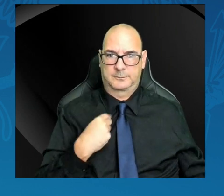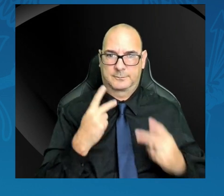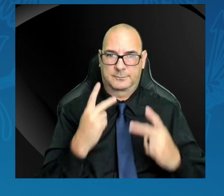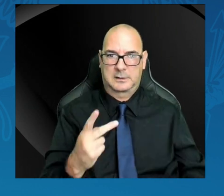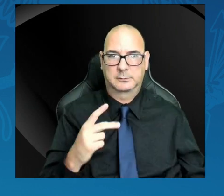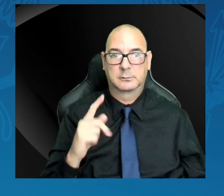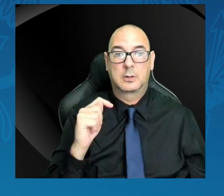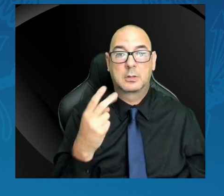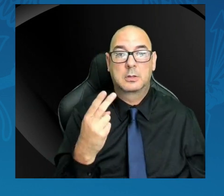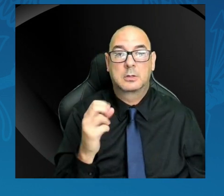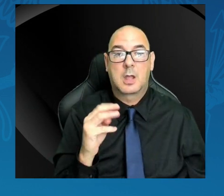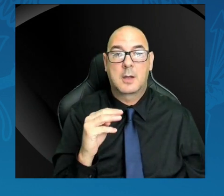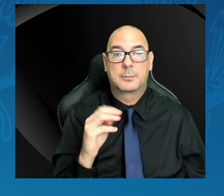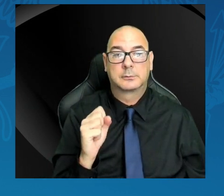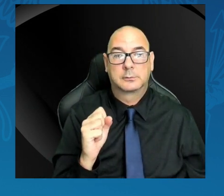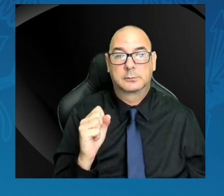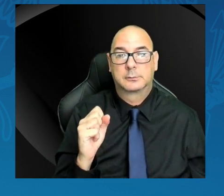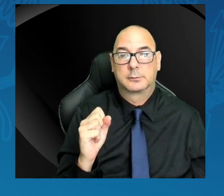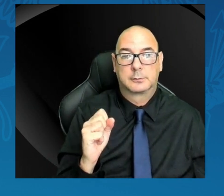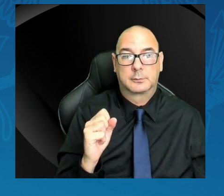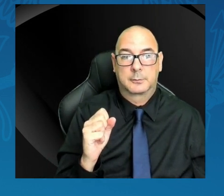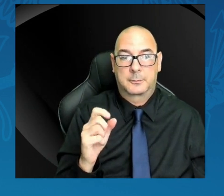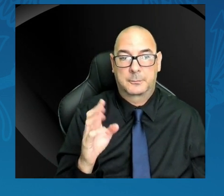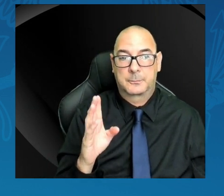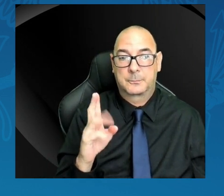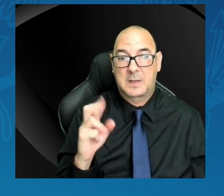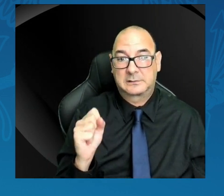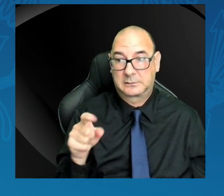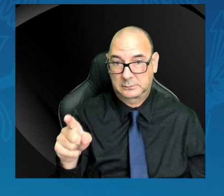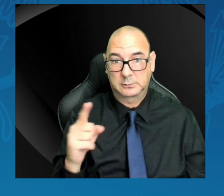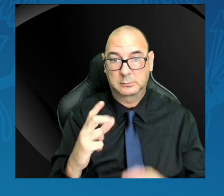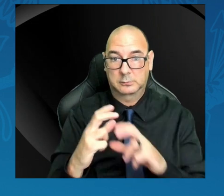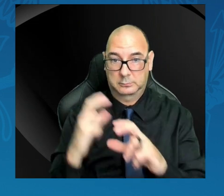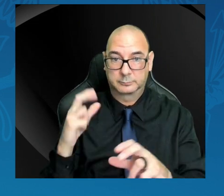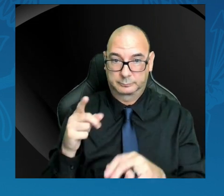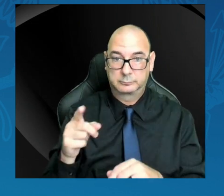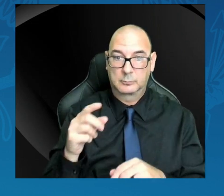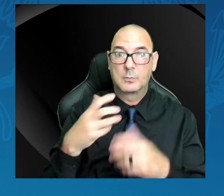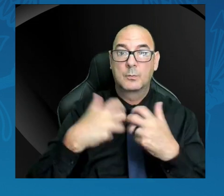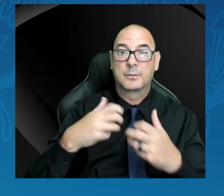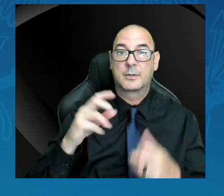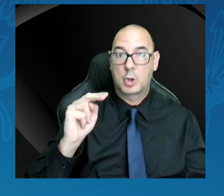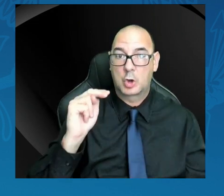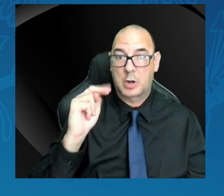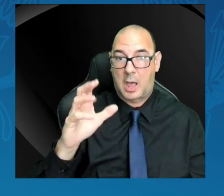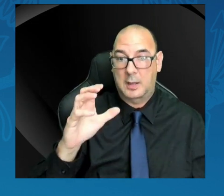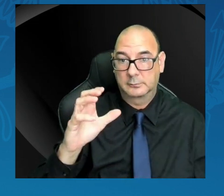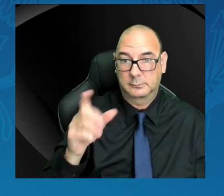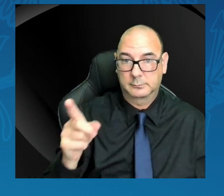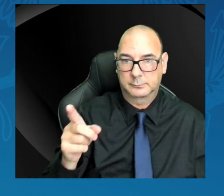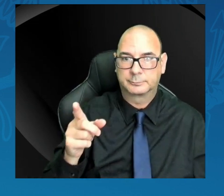and talked with members of United Auto Workers Local 5287, who built the bus that I just was on.